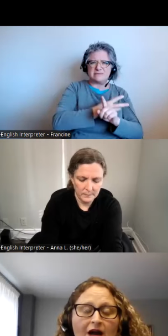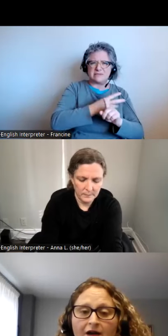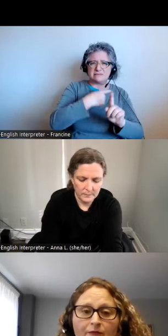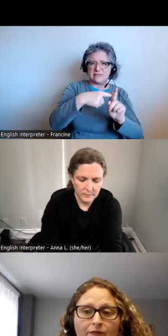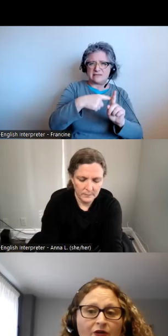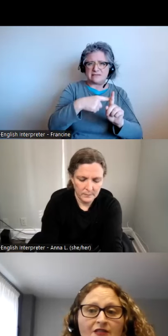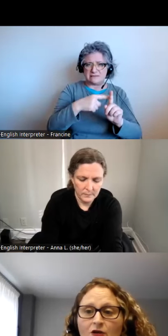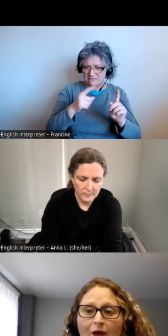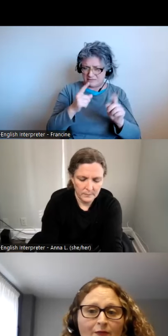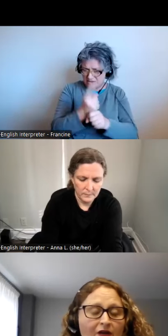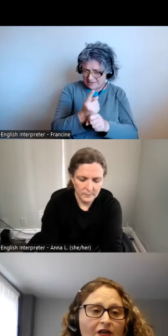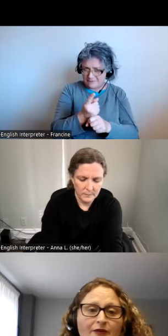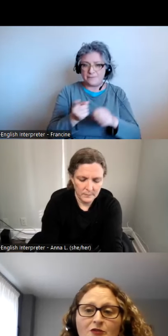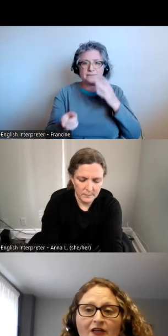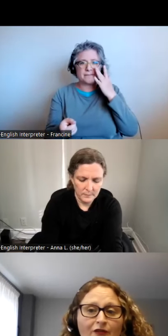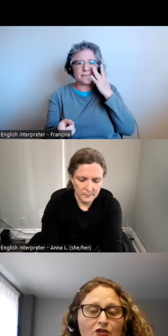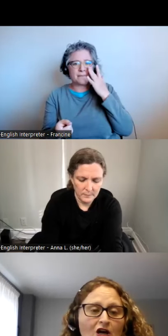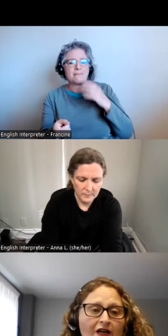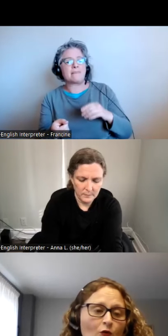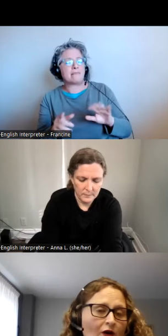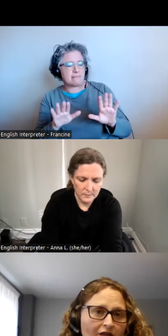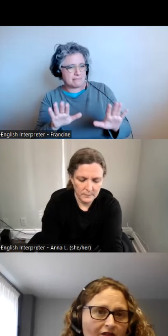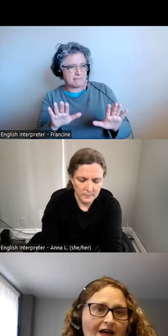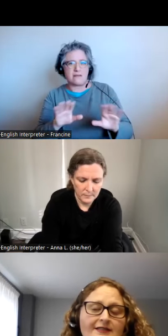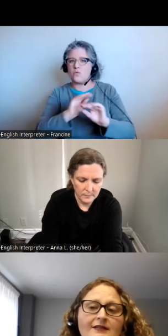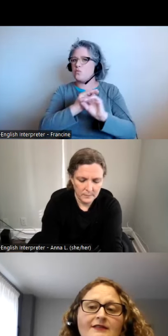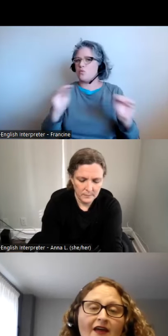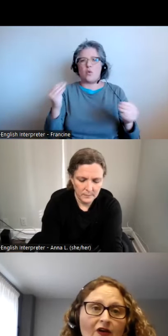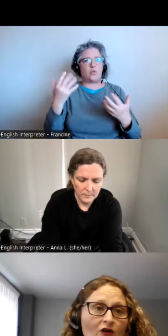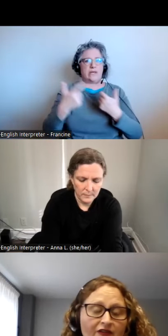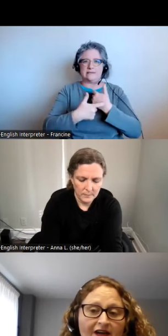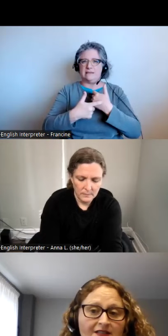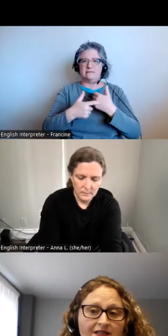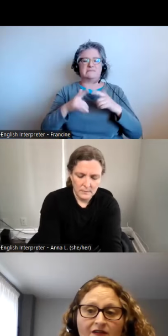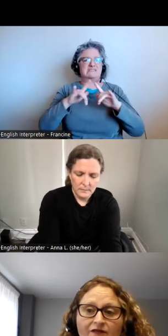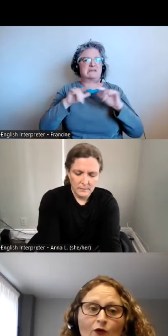six months plus now. Right